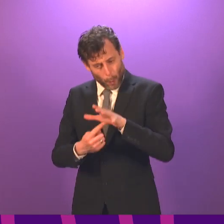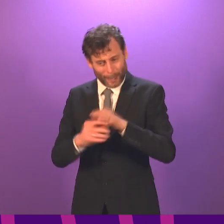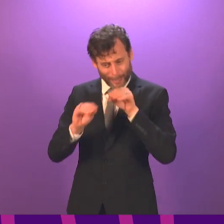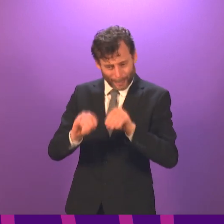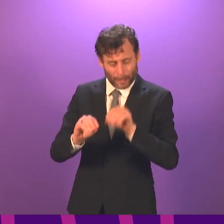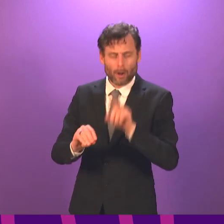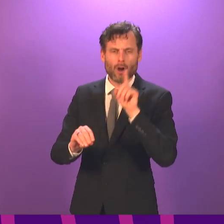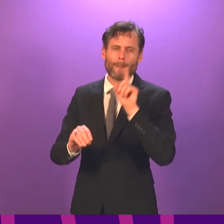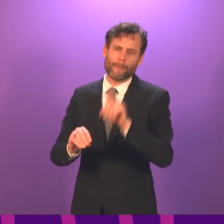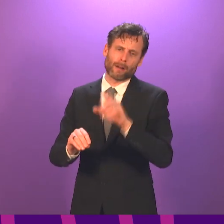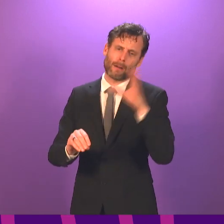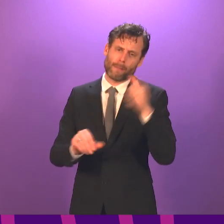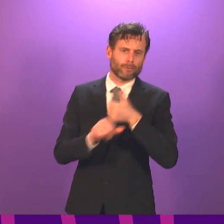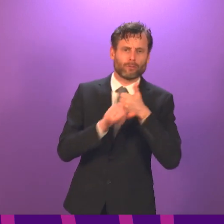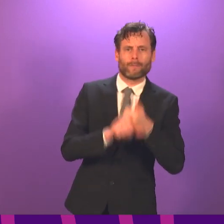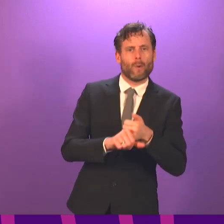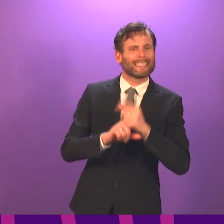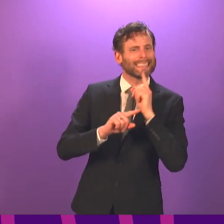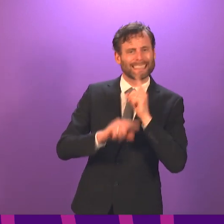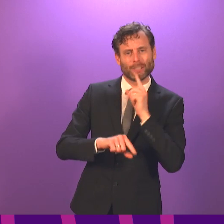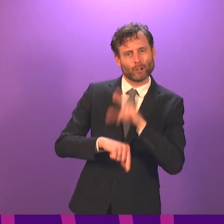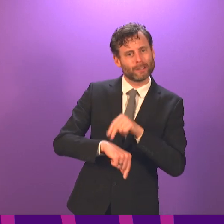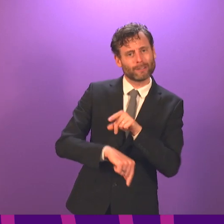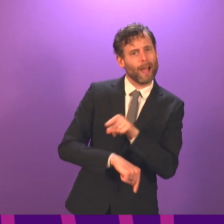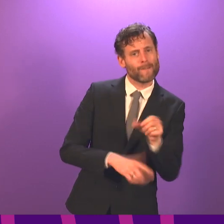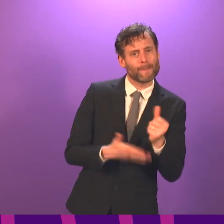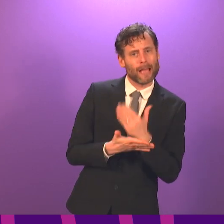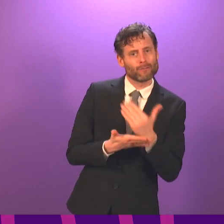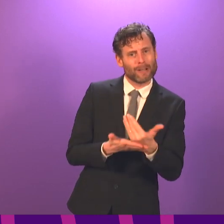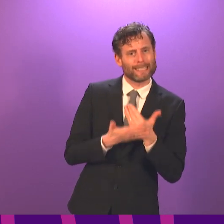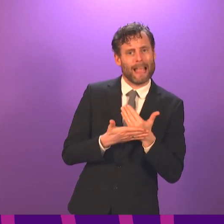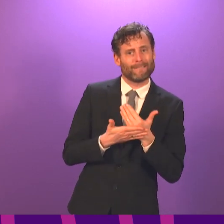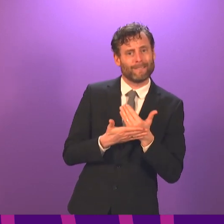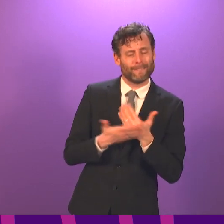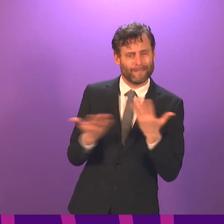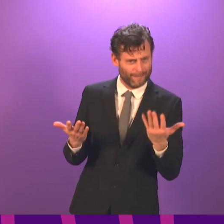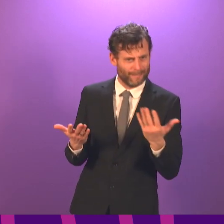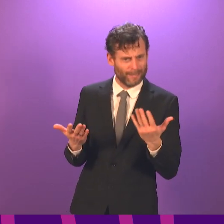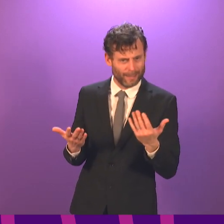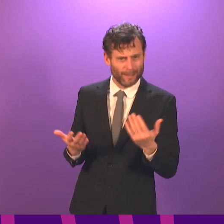all school support staff also need to be safe, especially if we want to ensure continuity